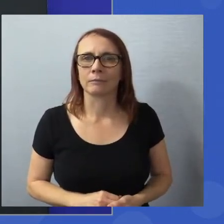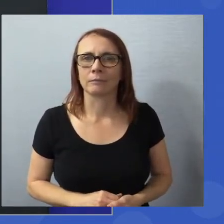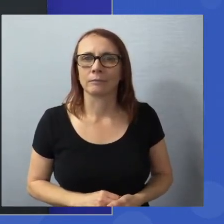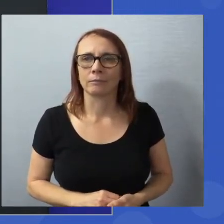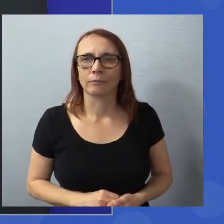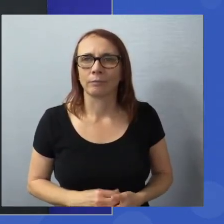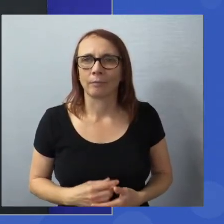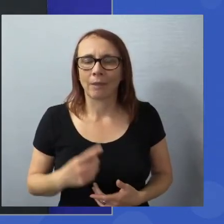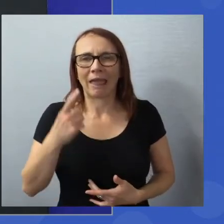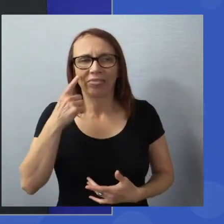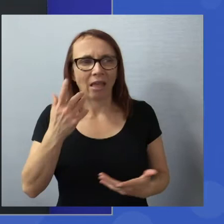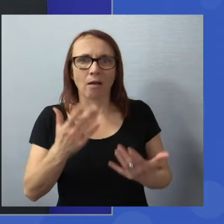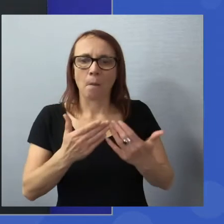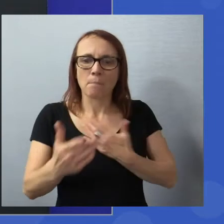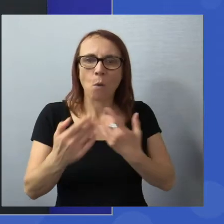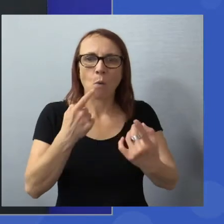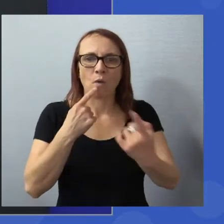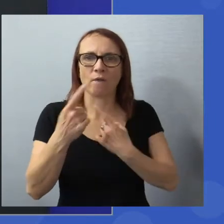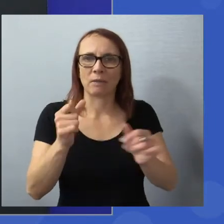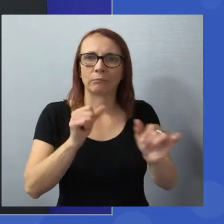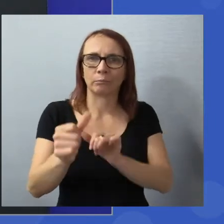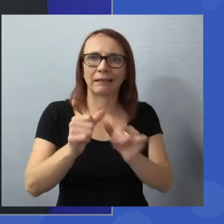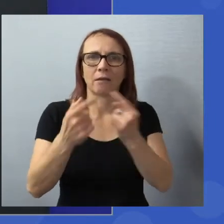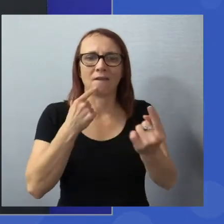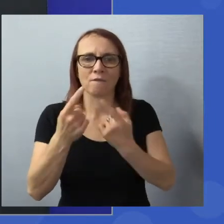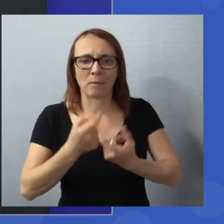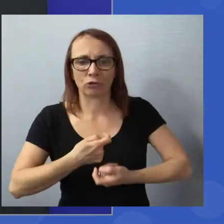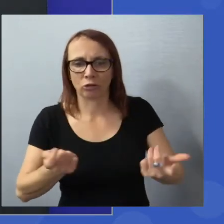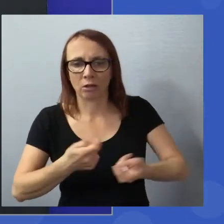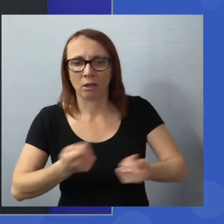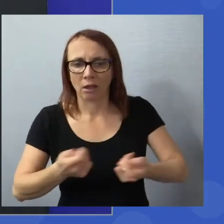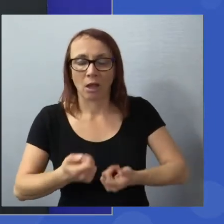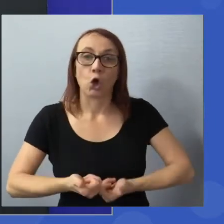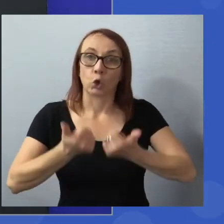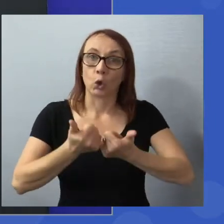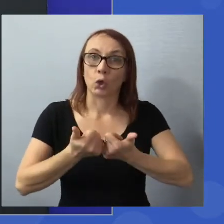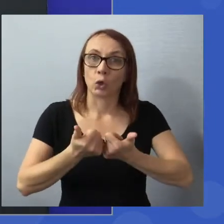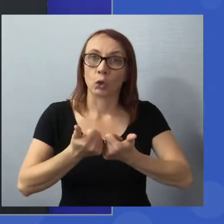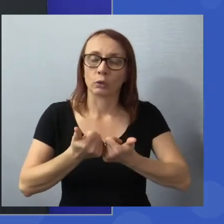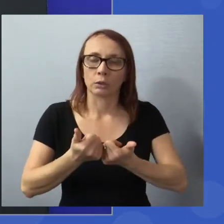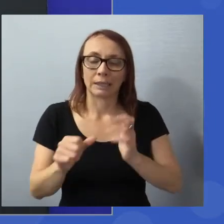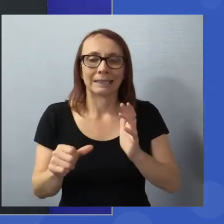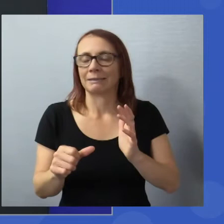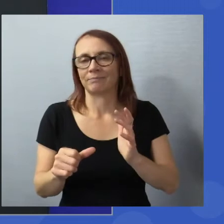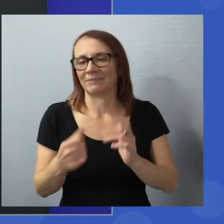think giving more information and improving the quality of information in politics is definitely a good thing it would be difficult to argue against that